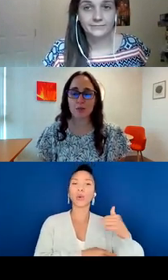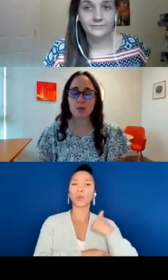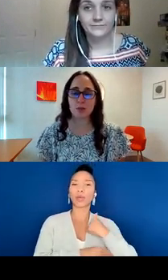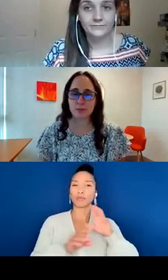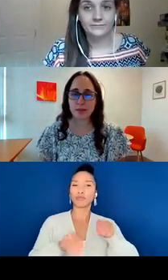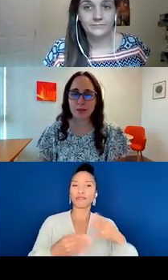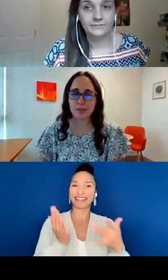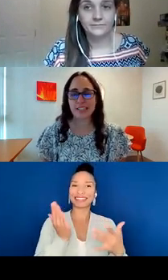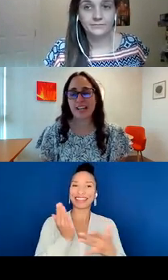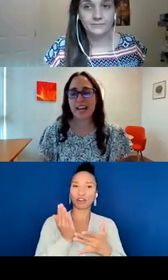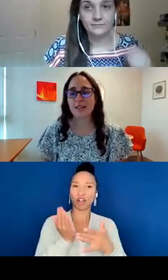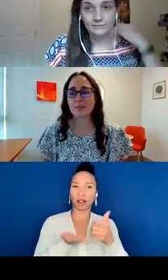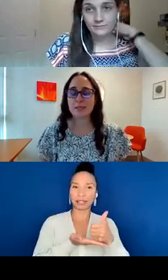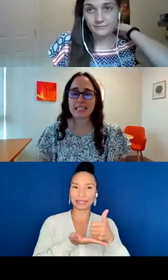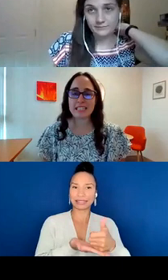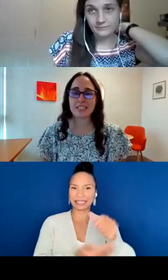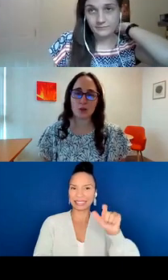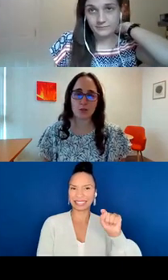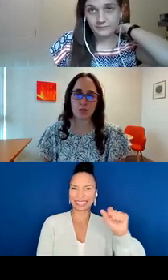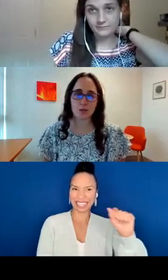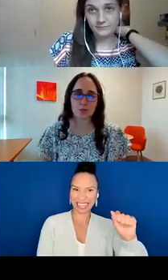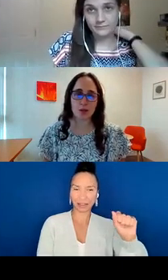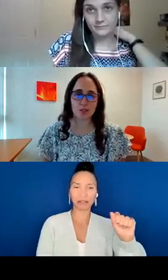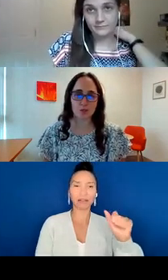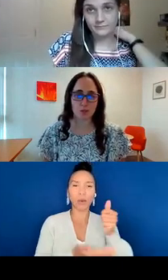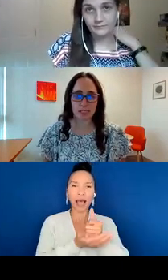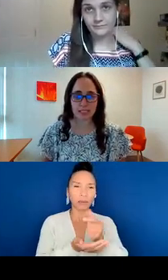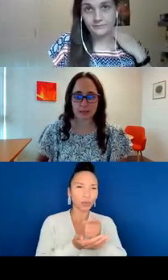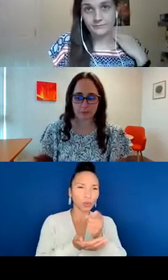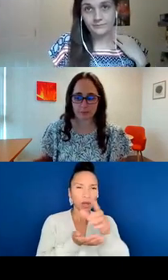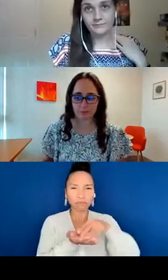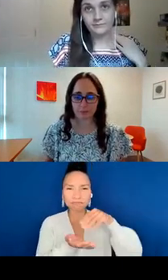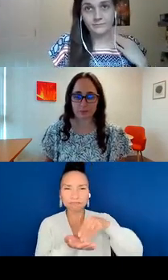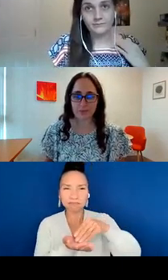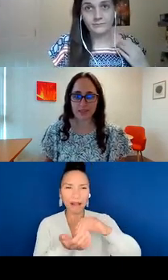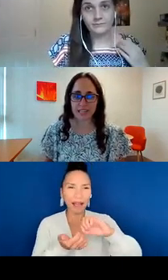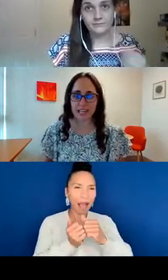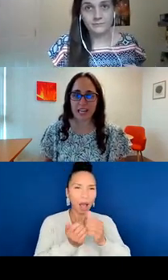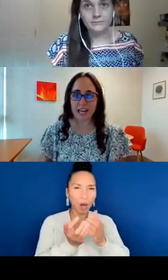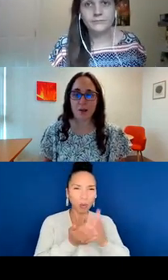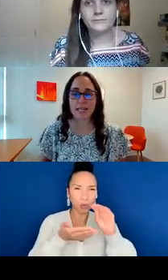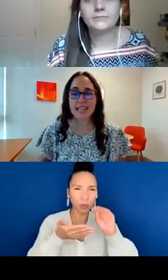with helping you learn about and complete your OVW progress report.